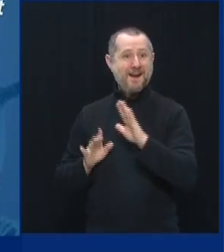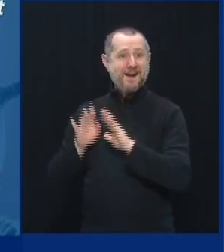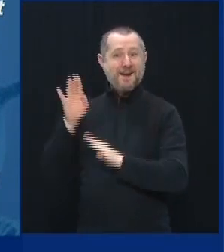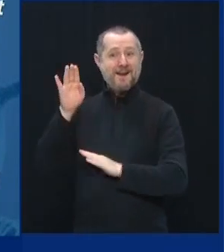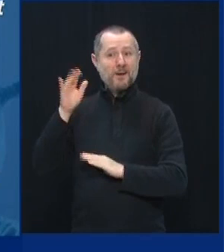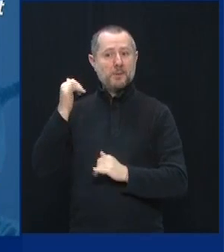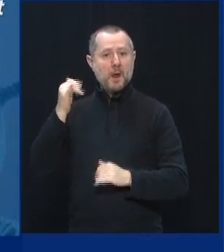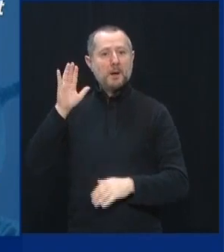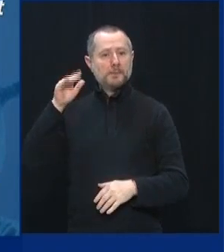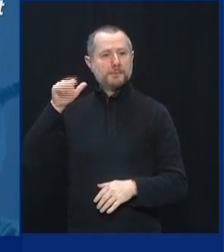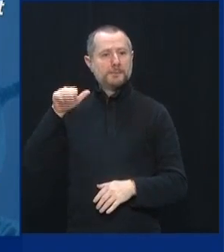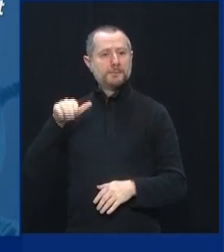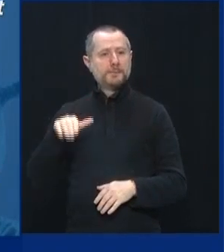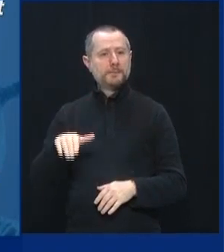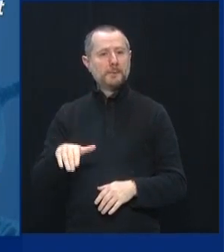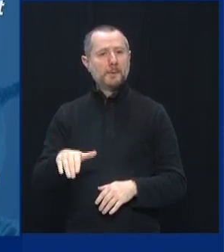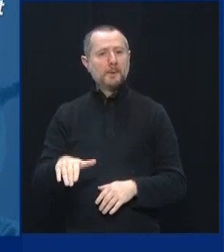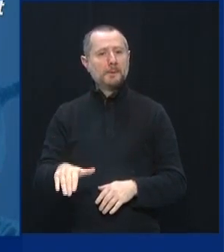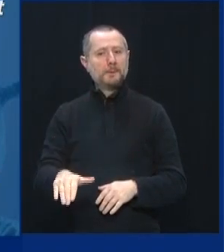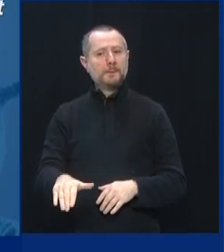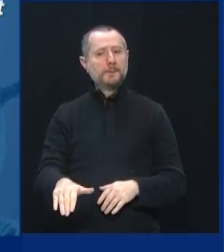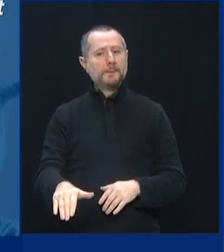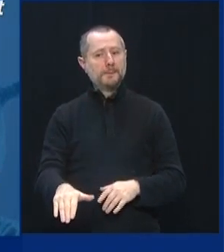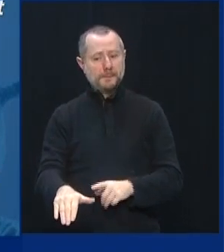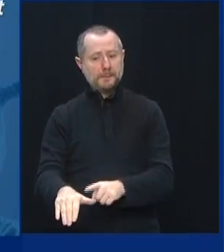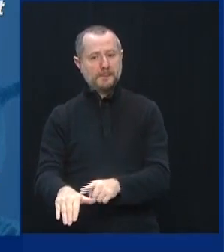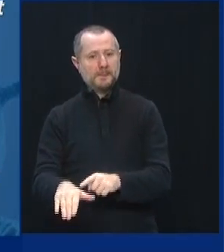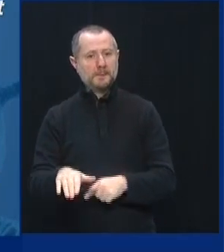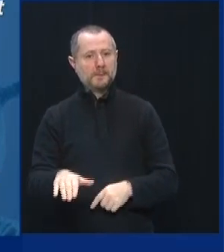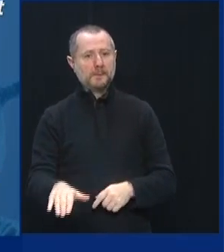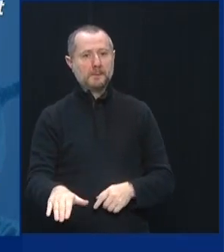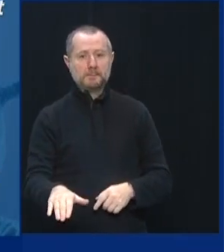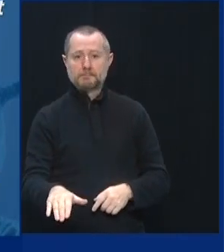STATEN ISLAND COMMUNITY FOR